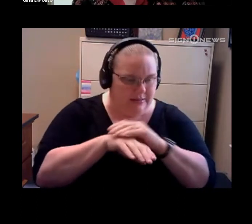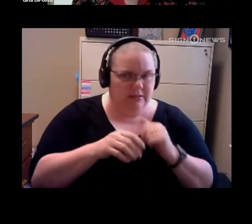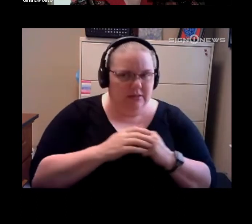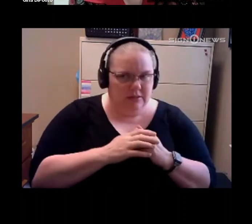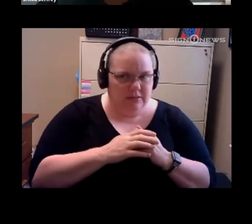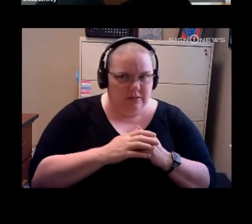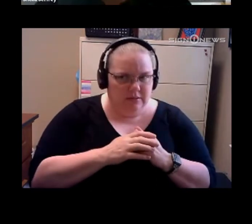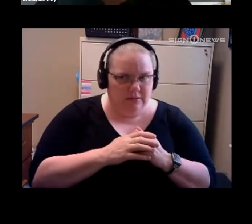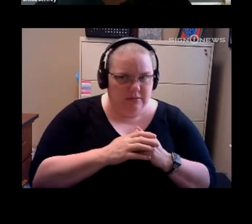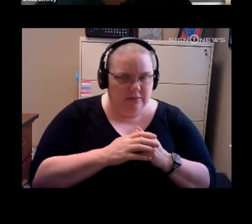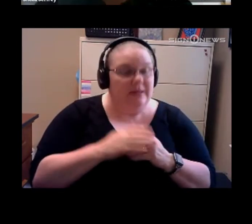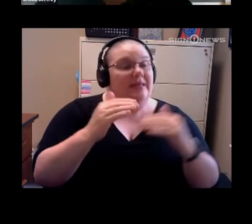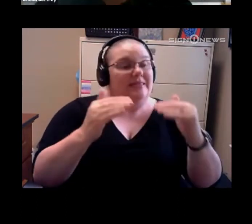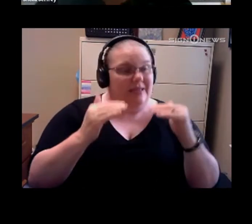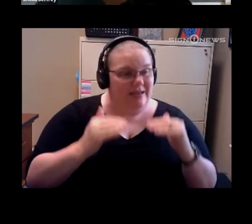to John